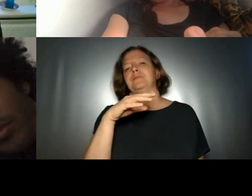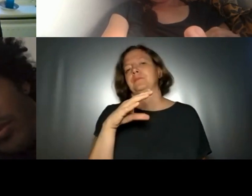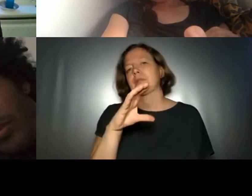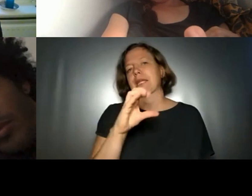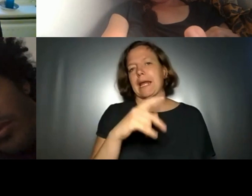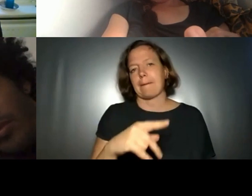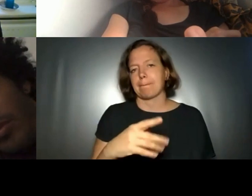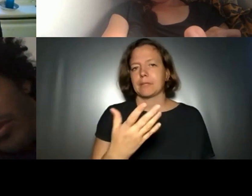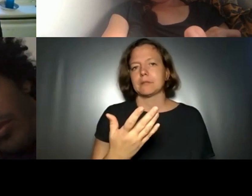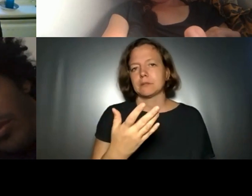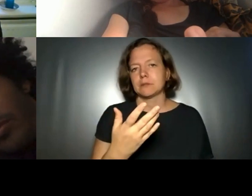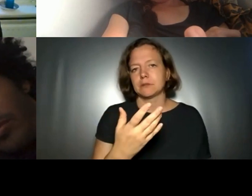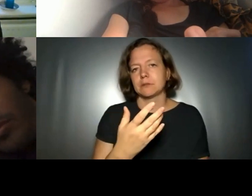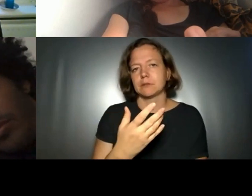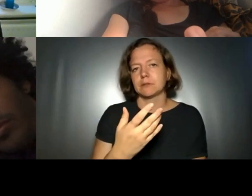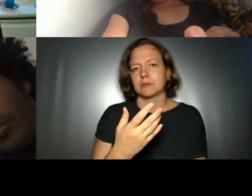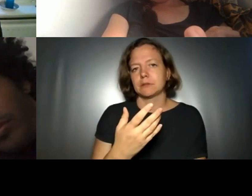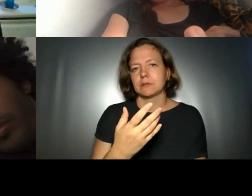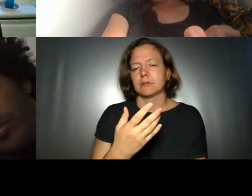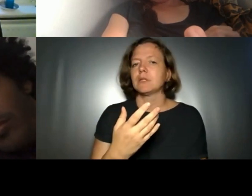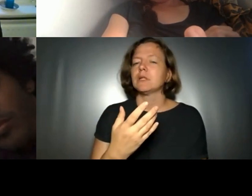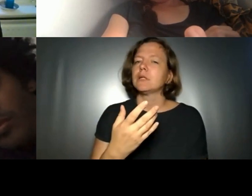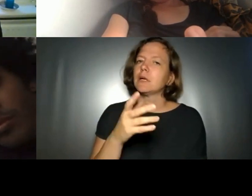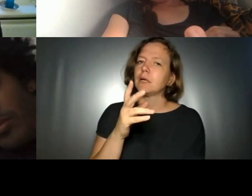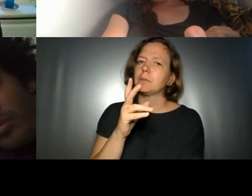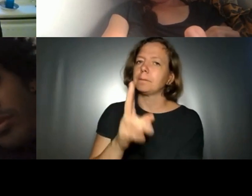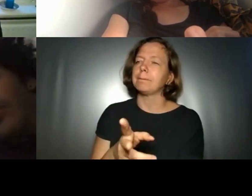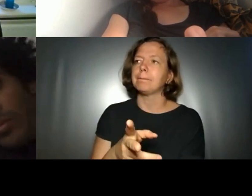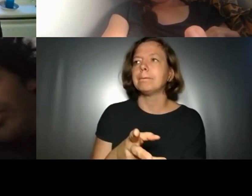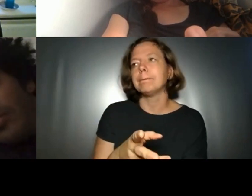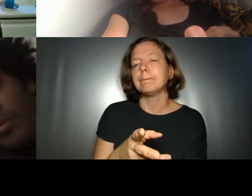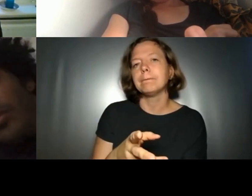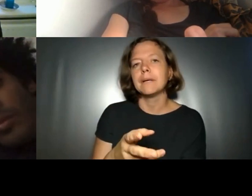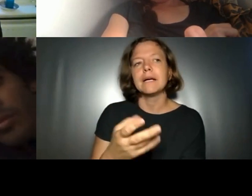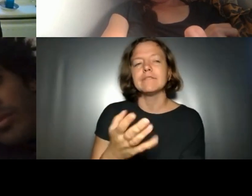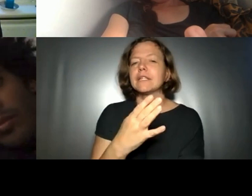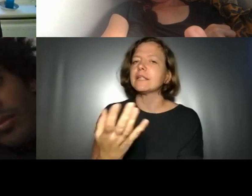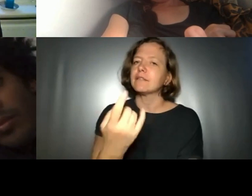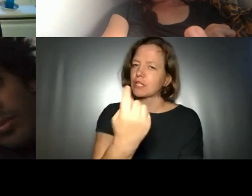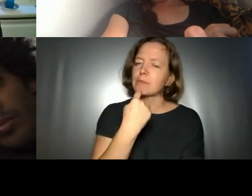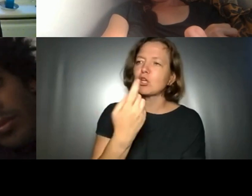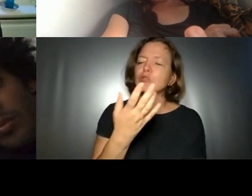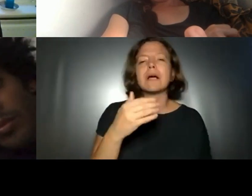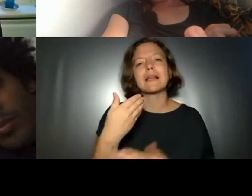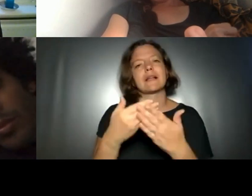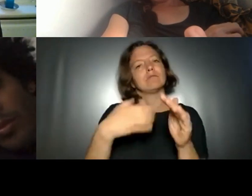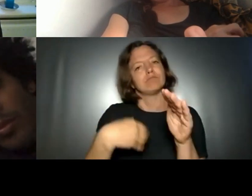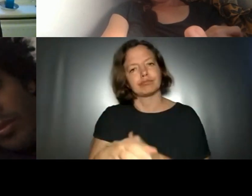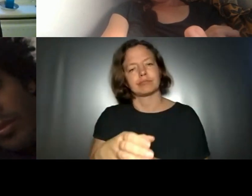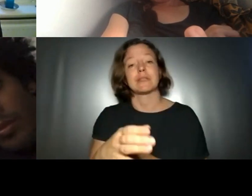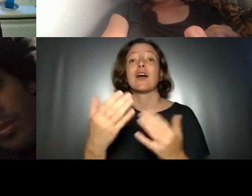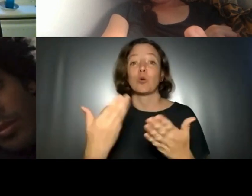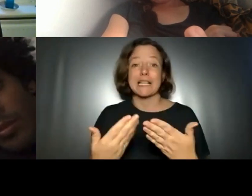And we had a lot of really good, interesting responses and we actually got to select two people.